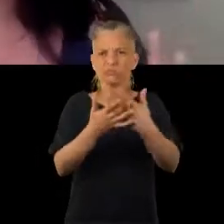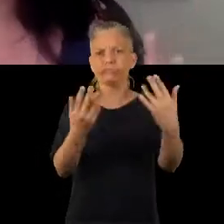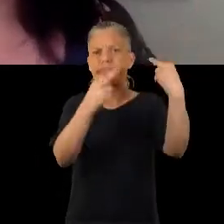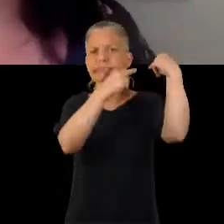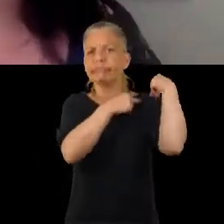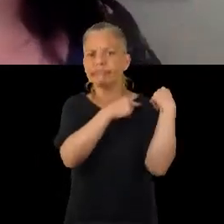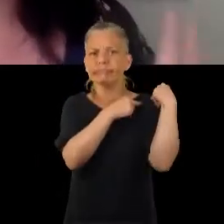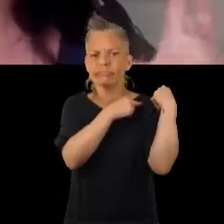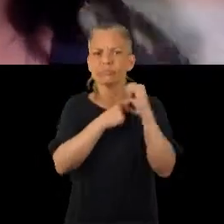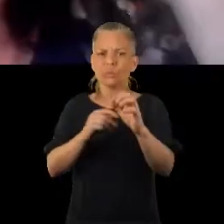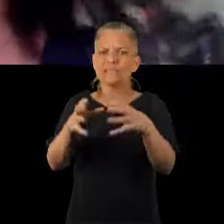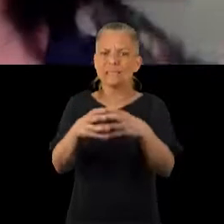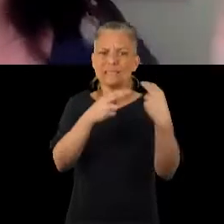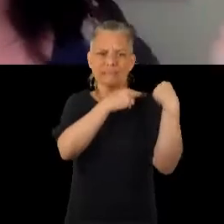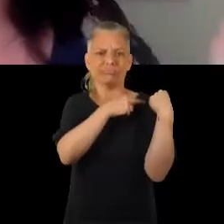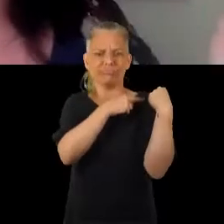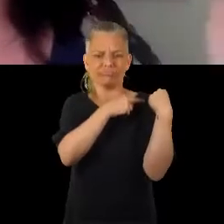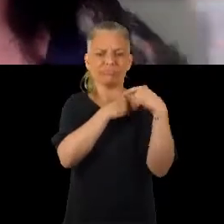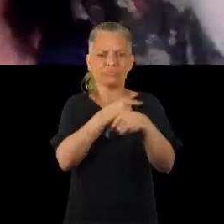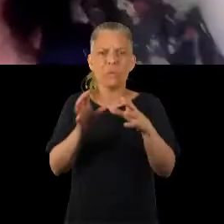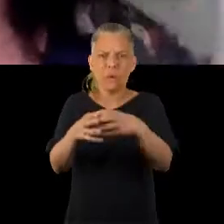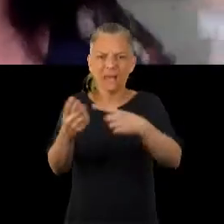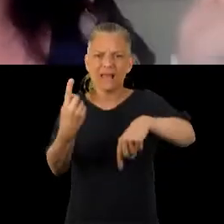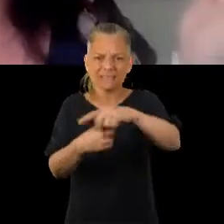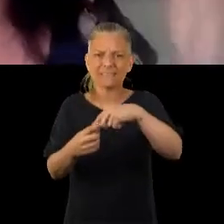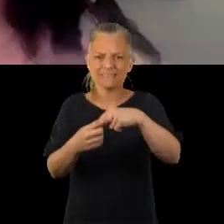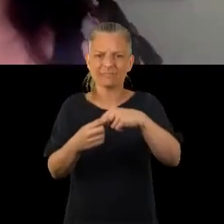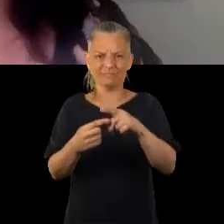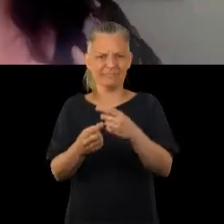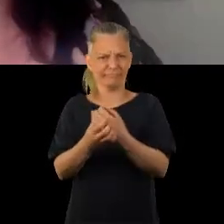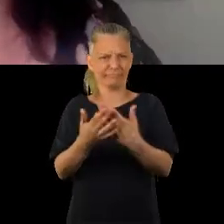help them with - the peer leaders - we help think about how we design that, around like… so if you